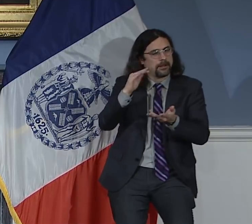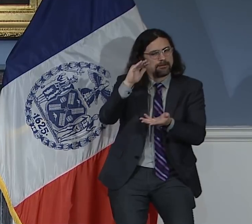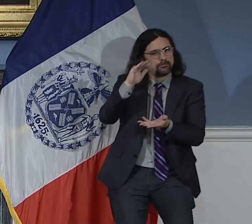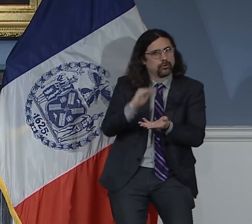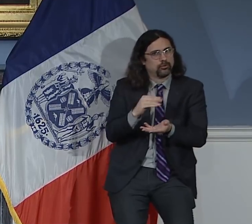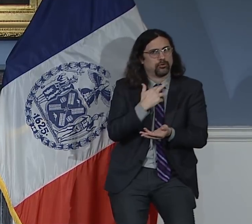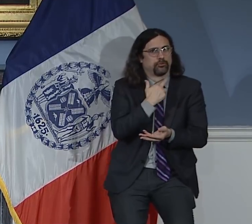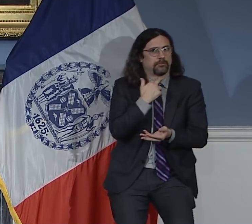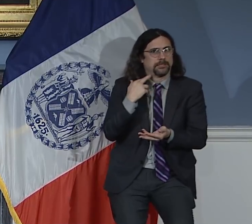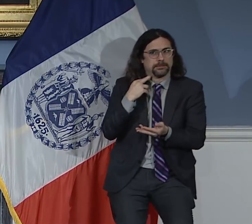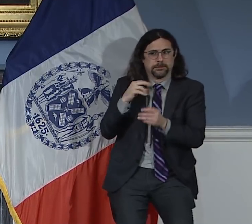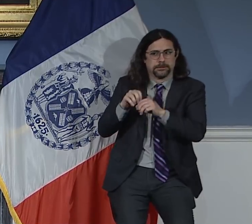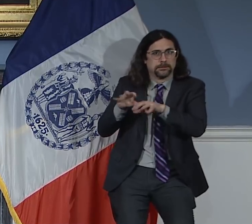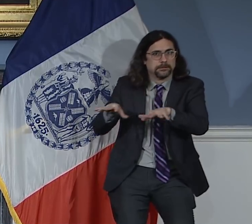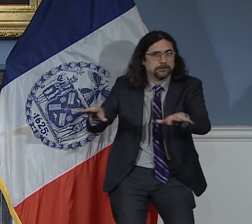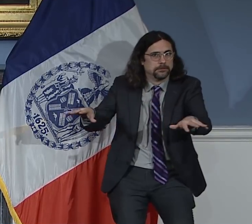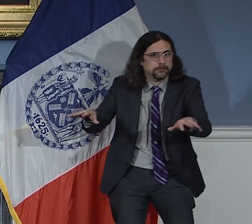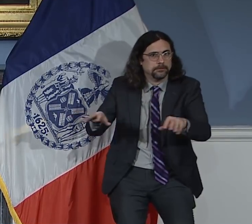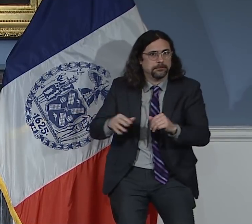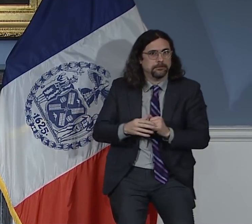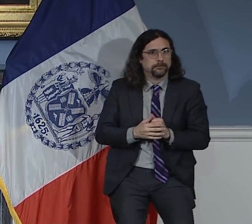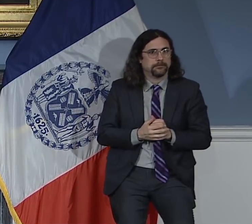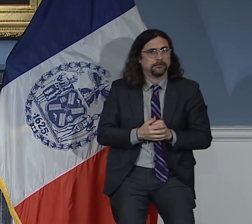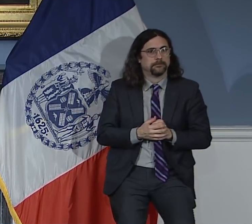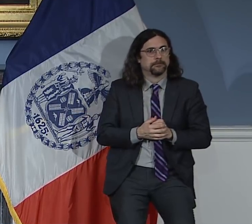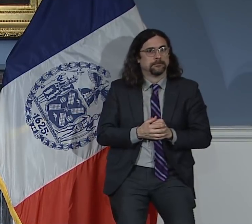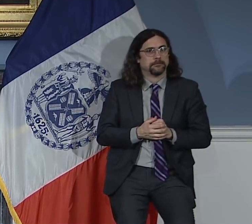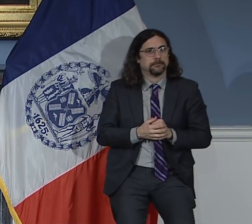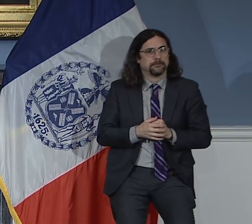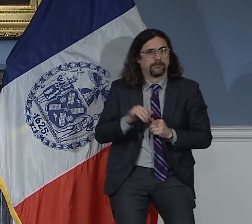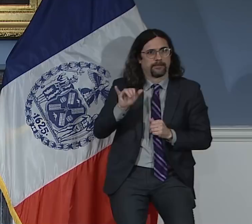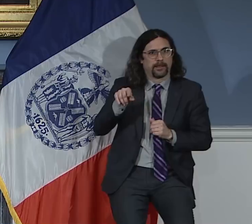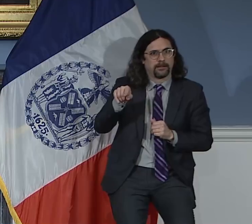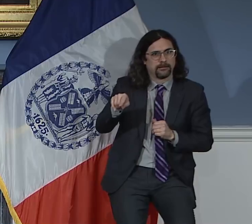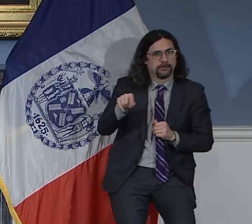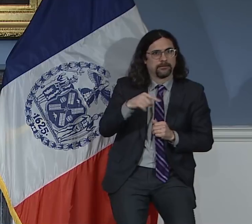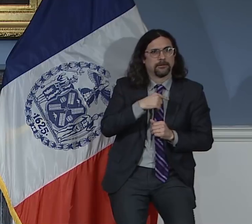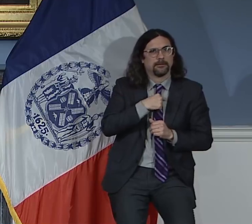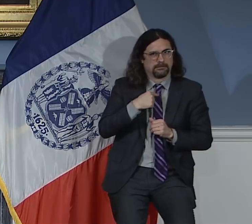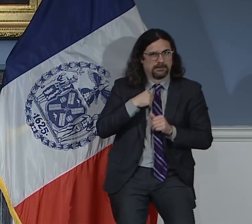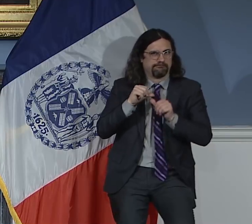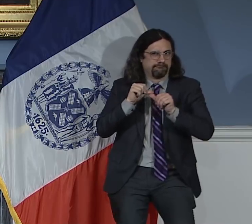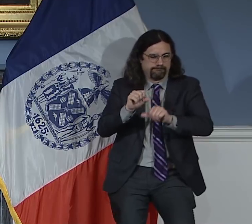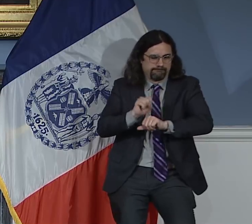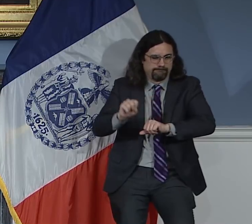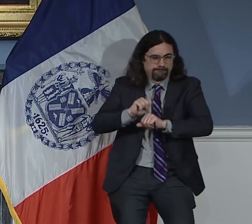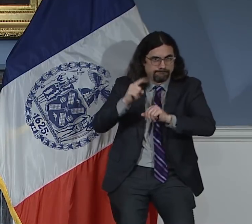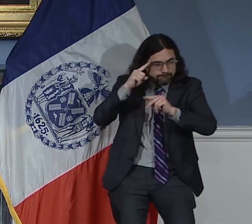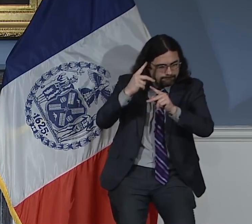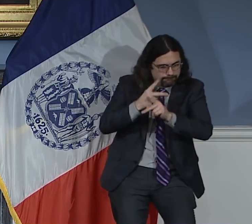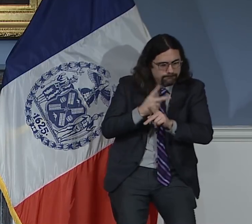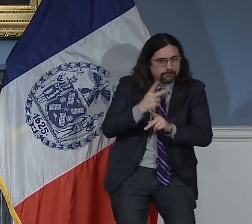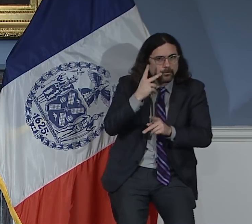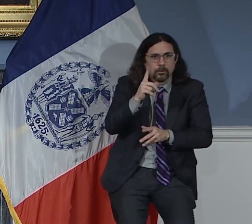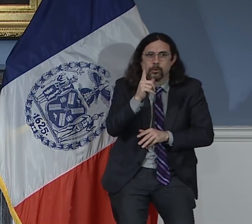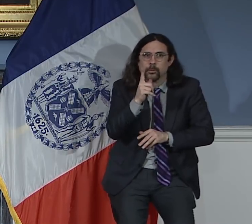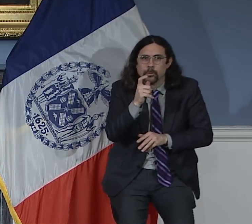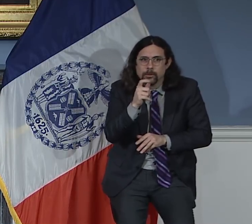BEING ANY KIND OF THREAT. AT THIS POINT, THIS IS AN